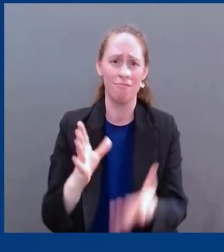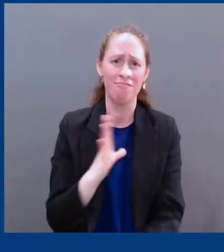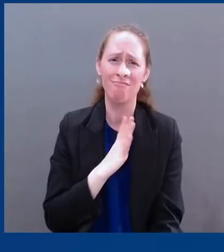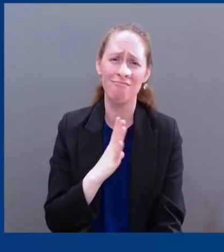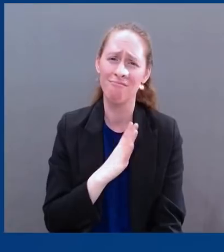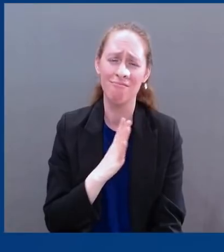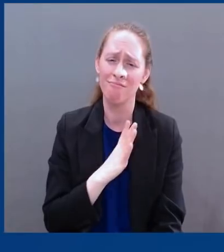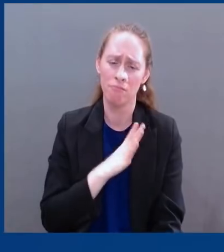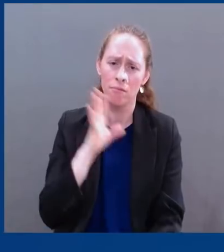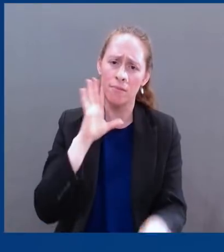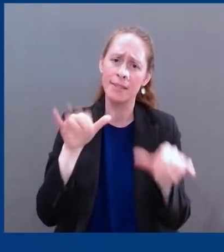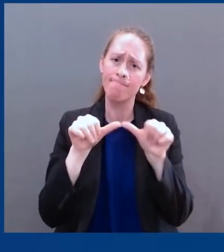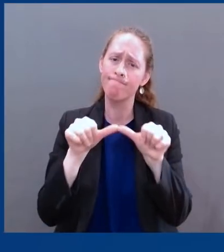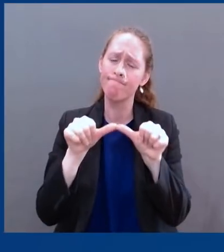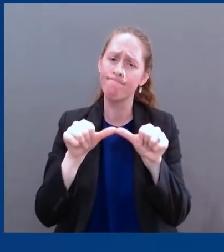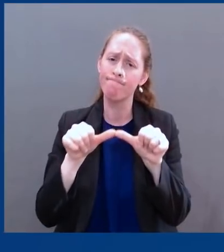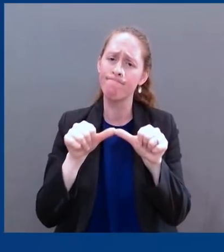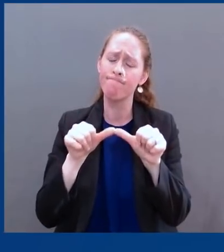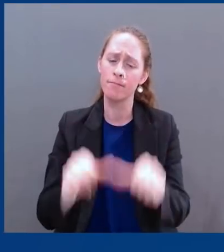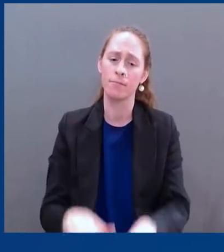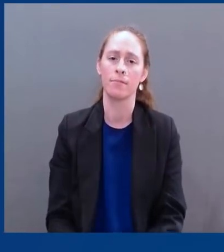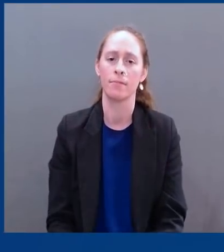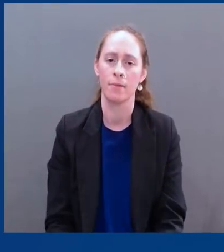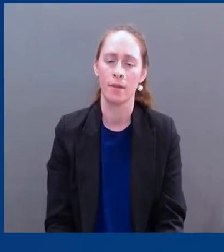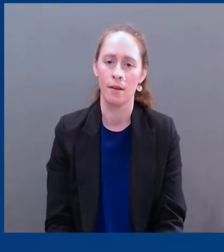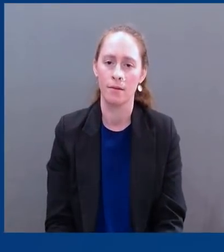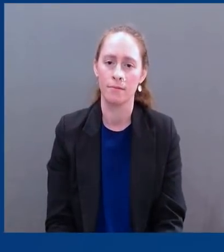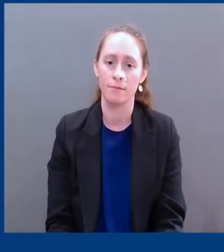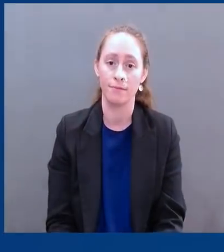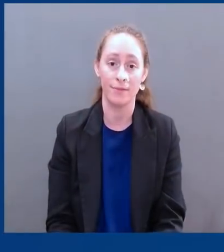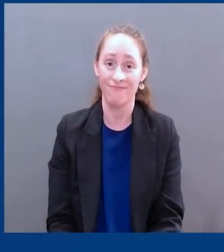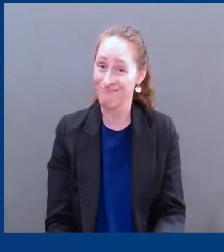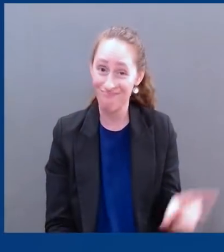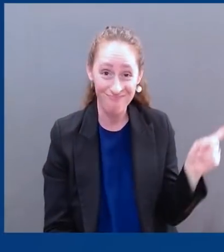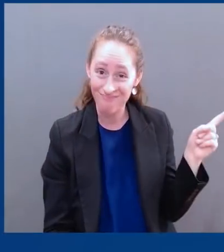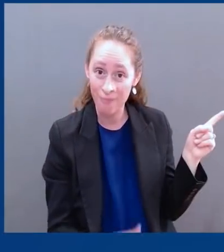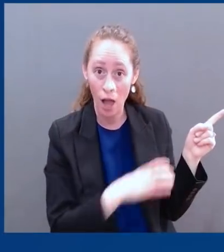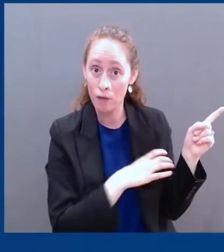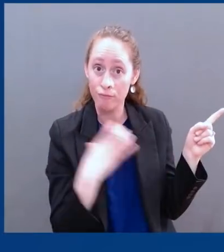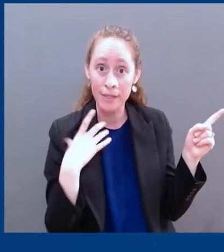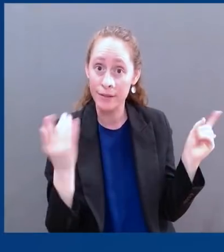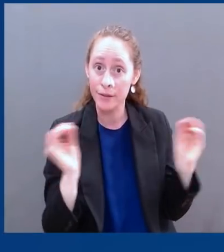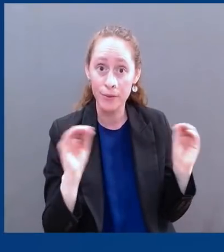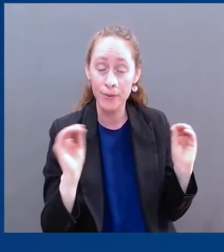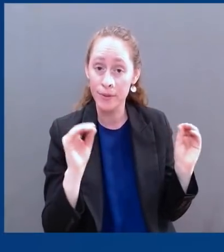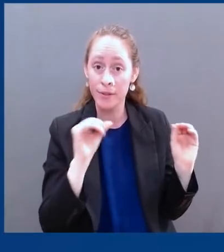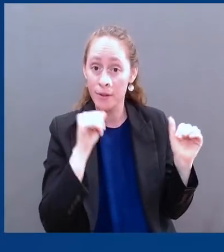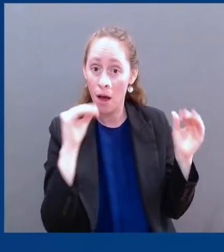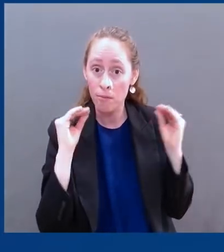And we'll also begin, if Congress continues to delay any additional funding -- begin a process of outlining